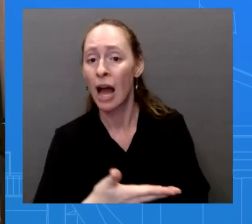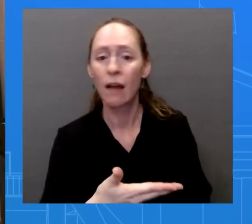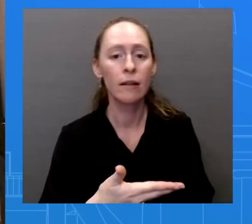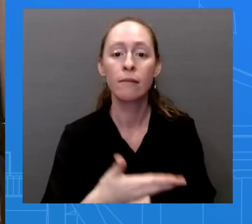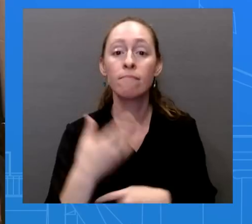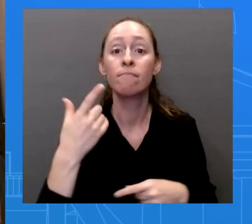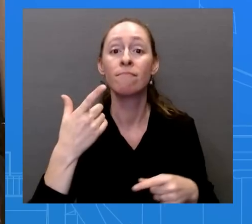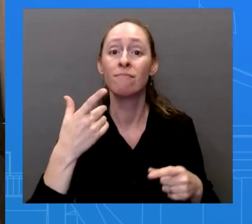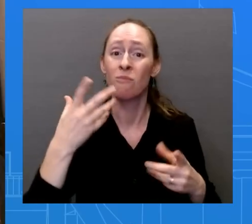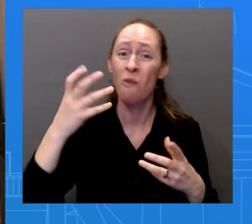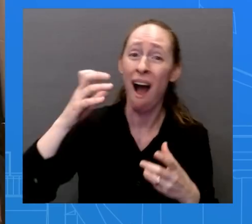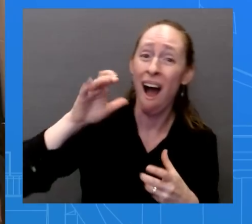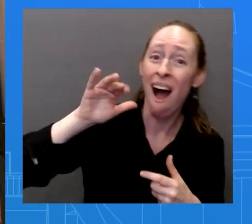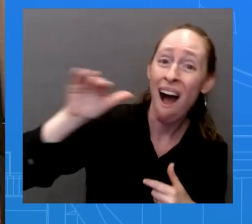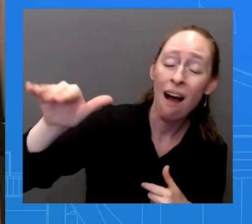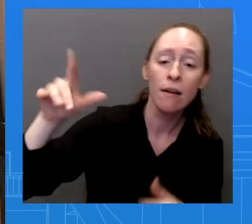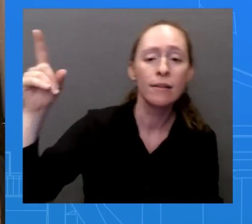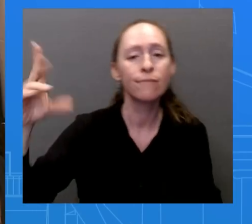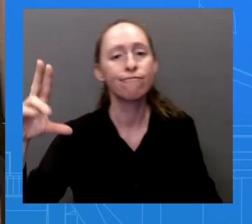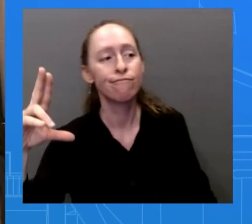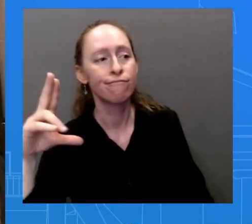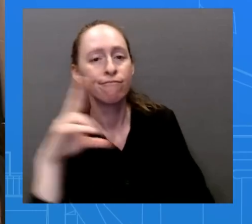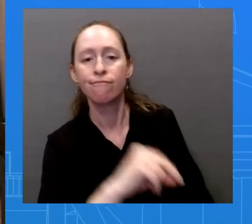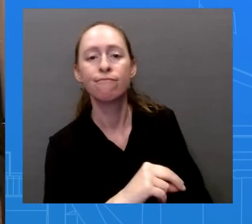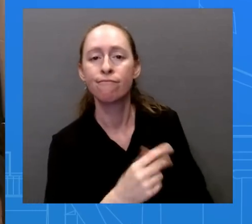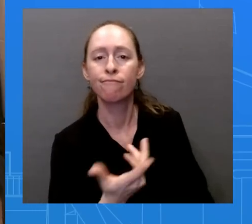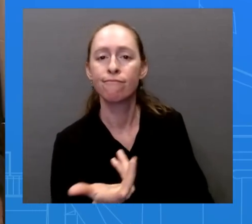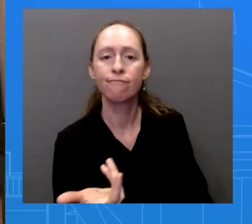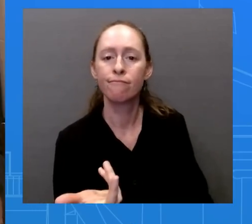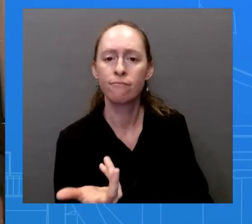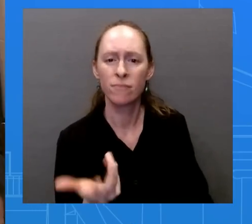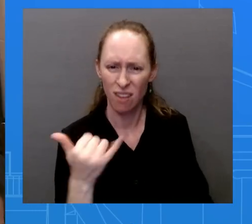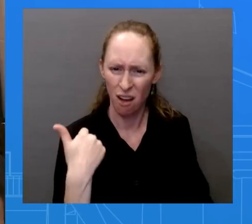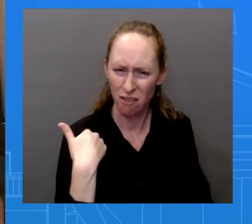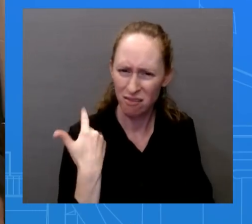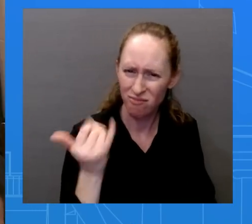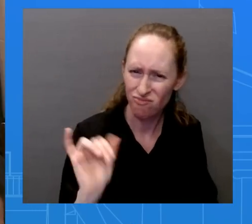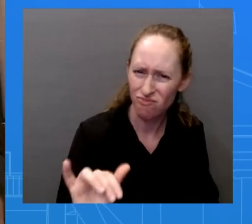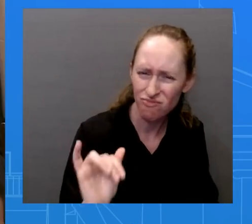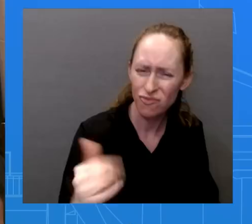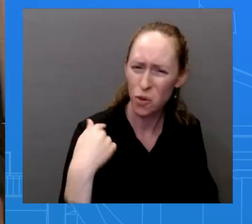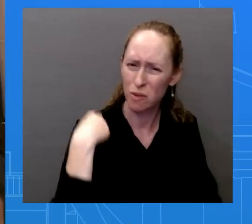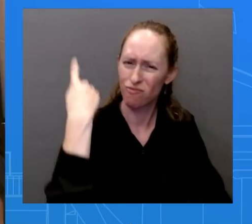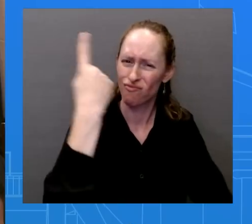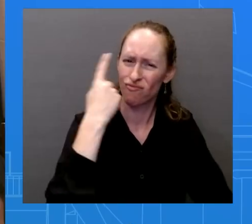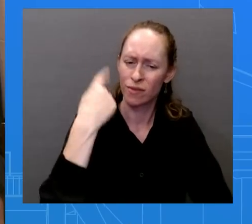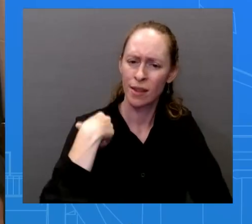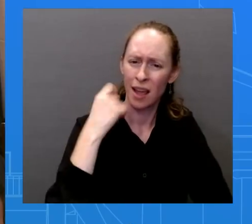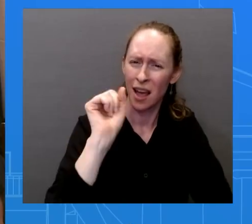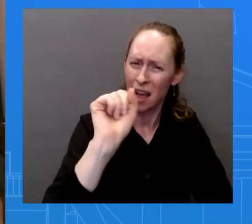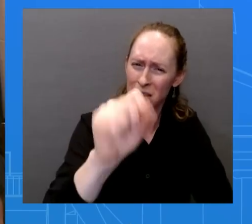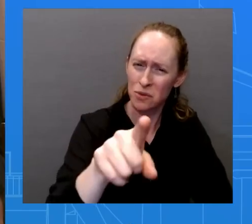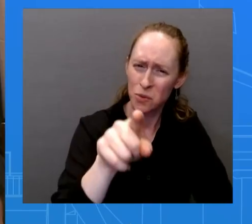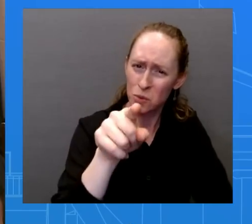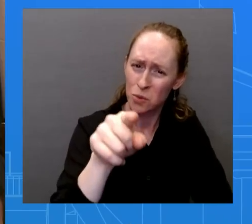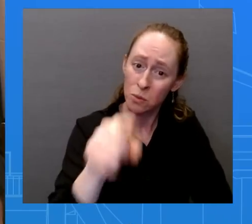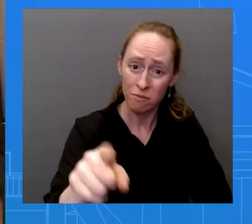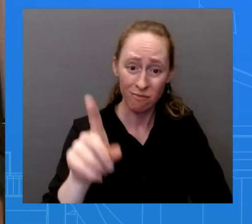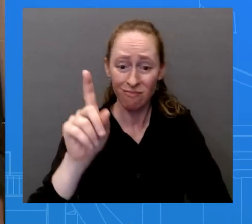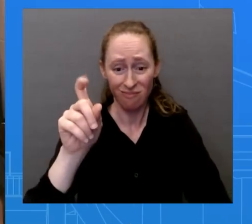So, my question is: Is this actually on the table? Has it reached a point in Haiti where -- you know, where you would reconsider